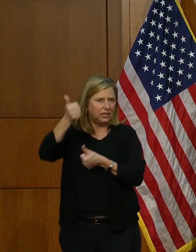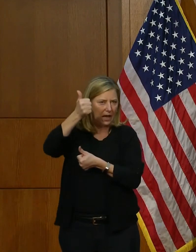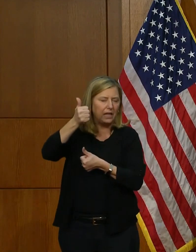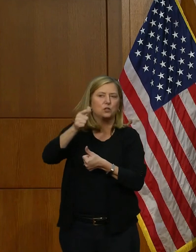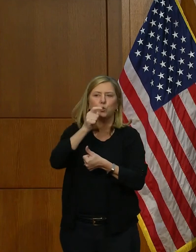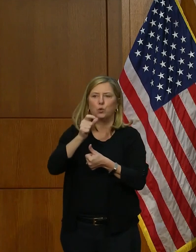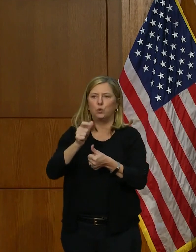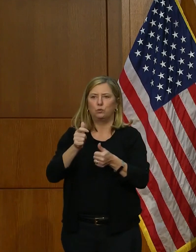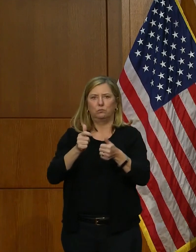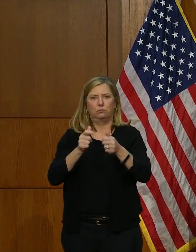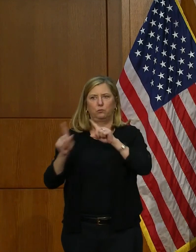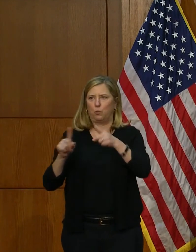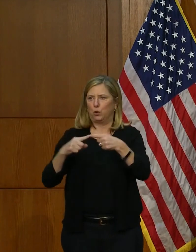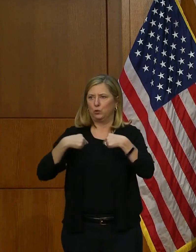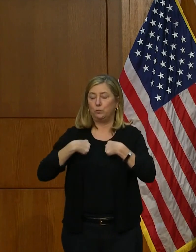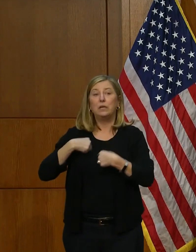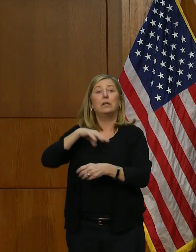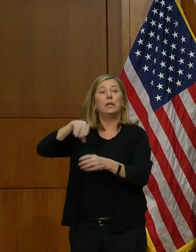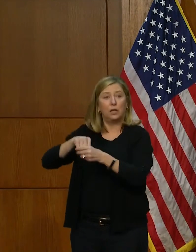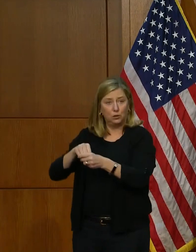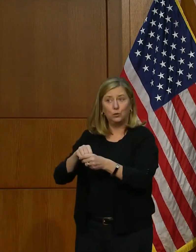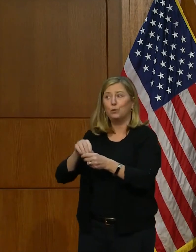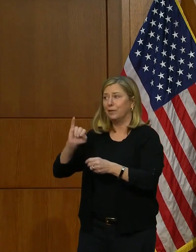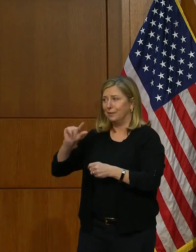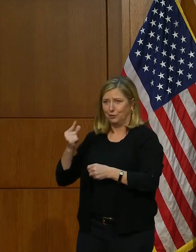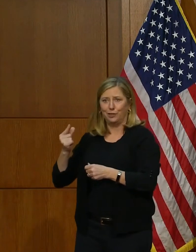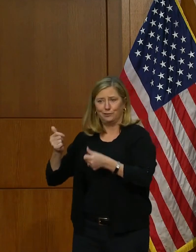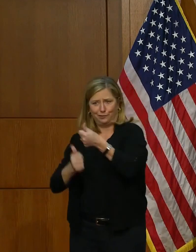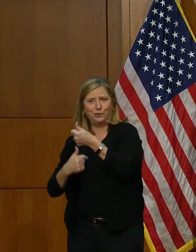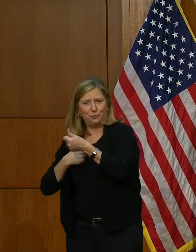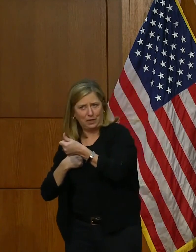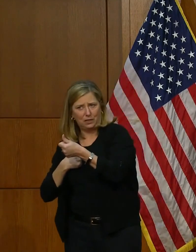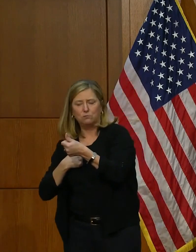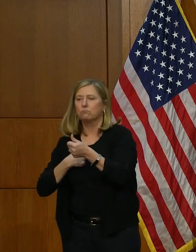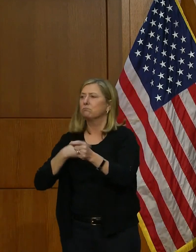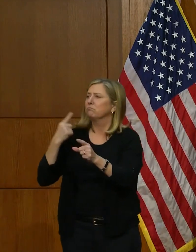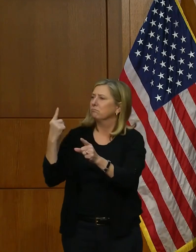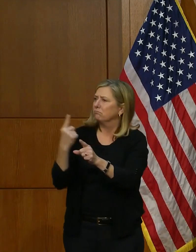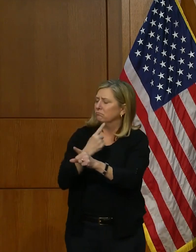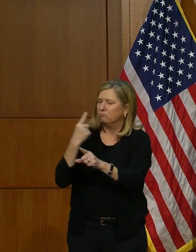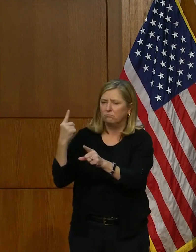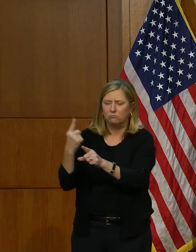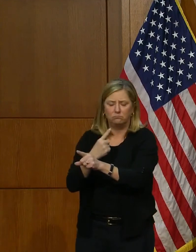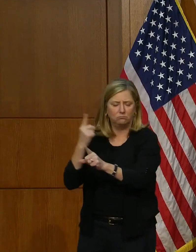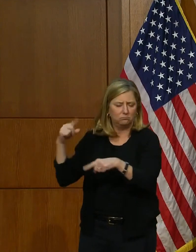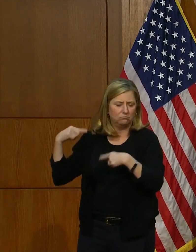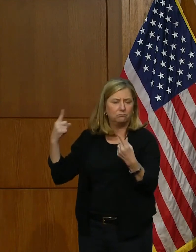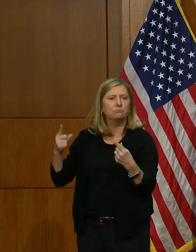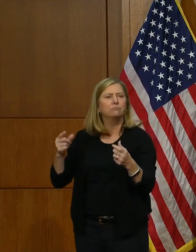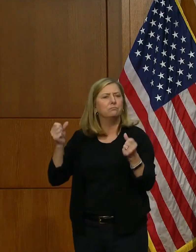VIRGINIA THAT REPORT UP THROUGH ME, INCLUDING THE INSPECTOR GENERAL. IT IS STANDARD